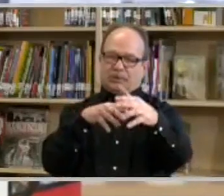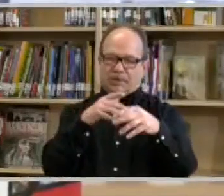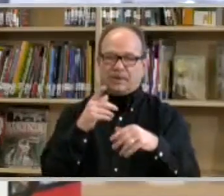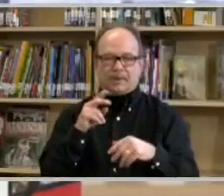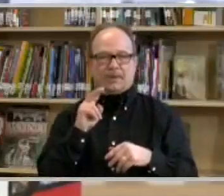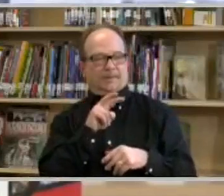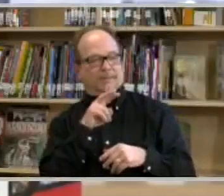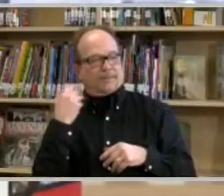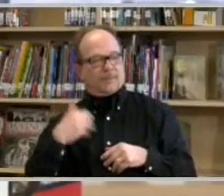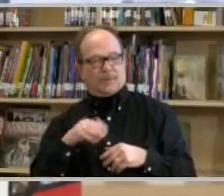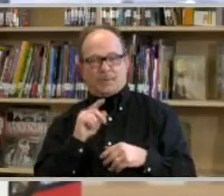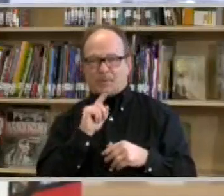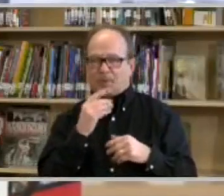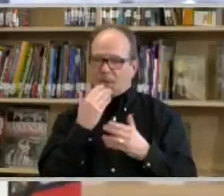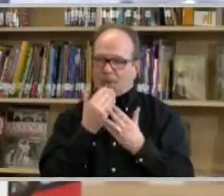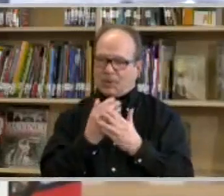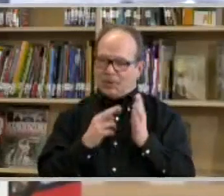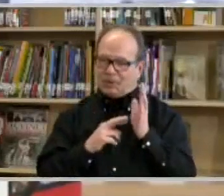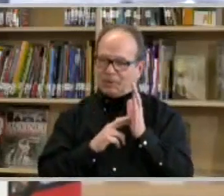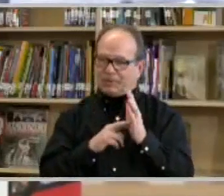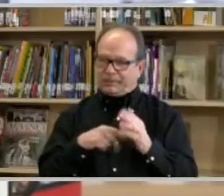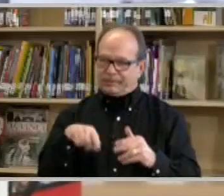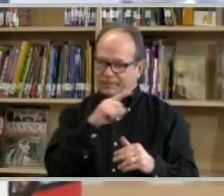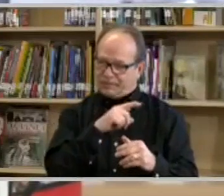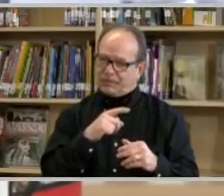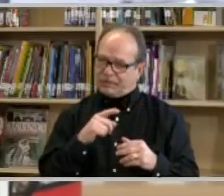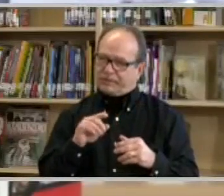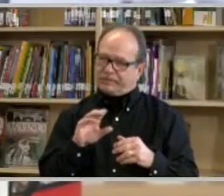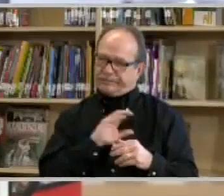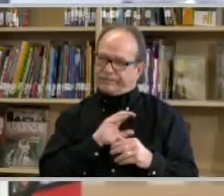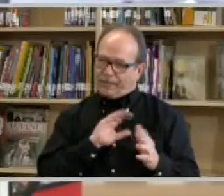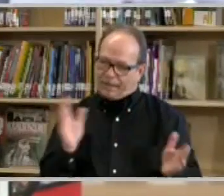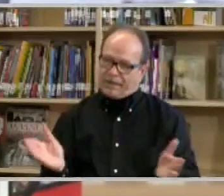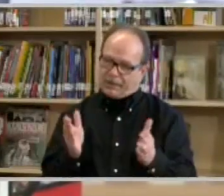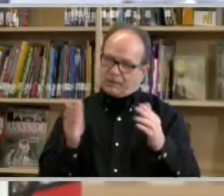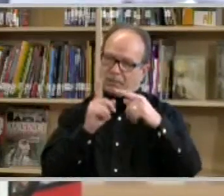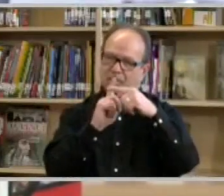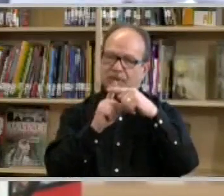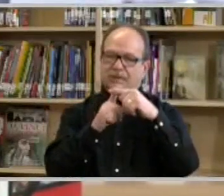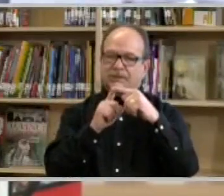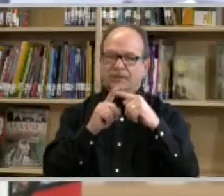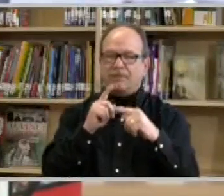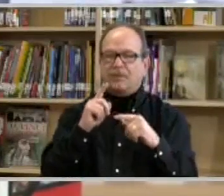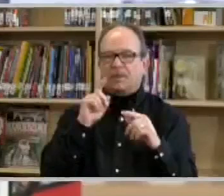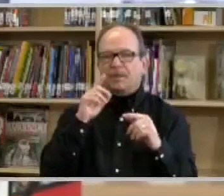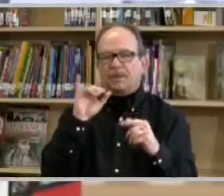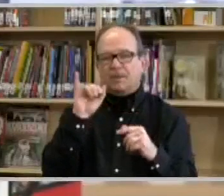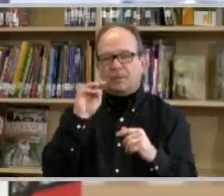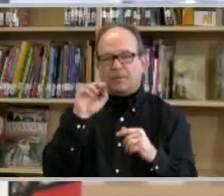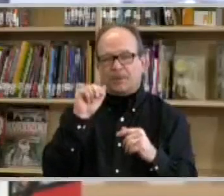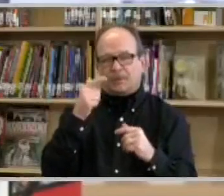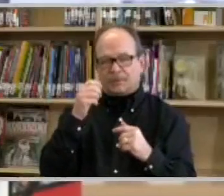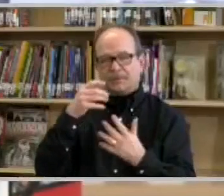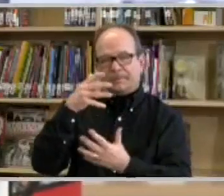EXCELLENT JUDGMENT, WHERE YOU SAW OFFICERS BE EXCELLENT AMBASSADORS FOR OUR CITY AND WE WANT TO CONSTANTLY ENCOURAGE